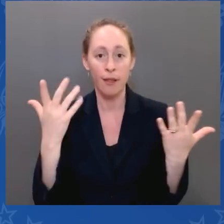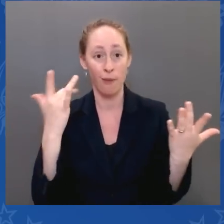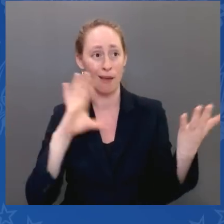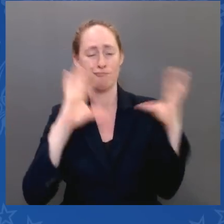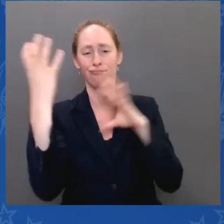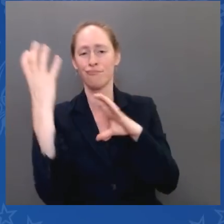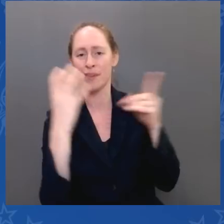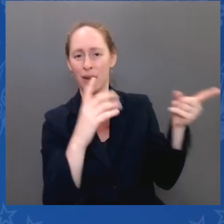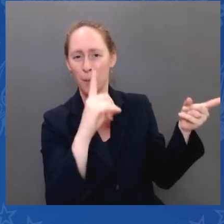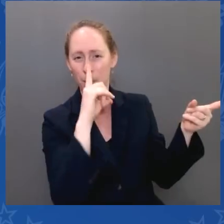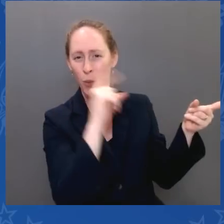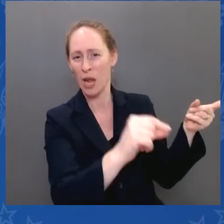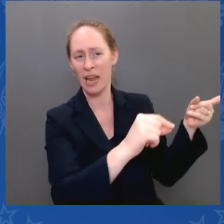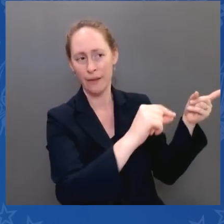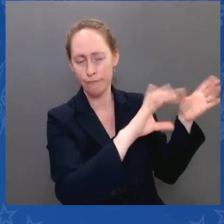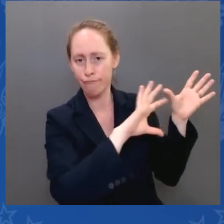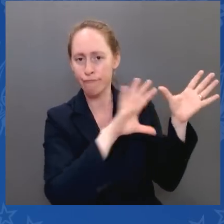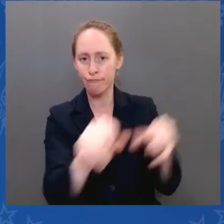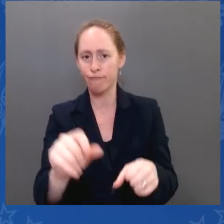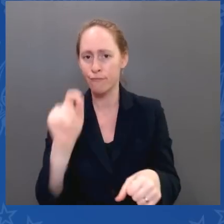where these prices will be over the longer term. Thank you, Brian. Thank you.